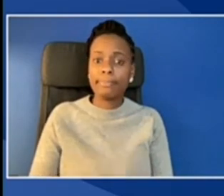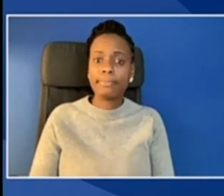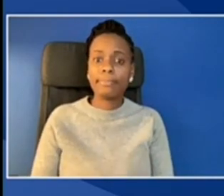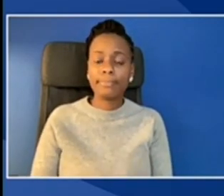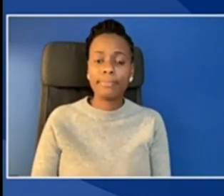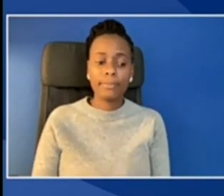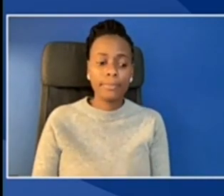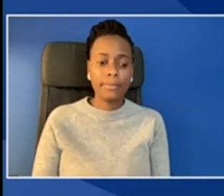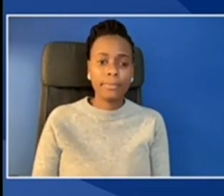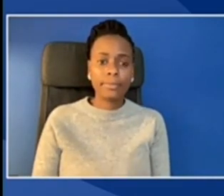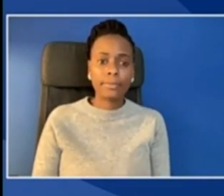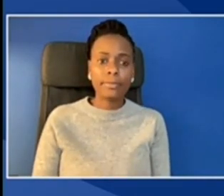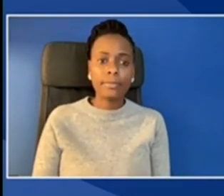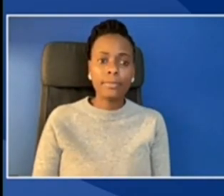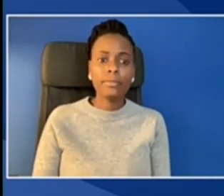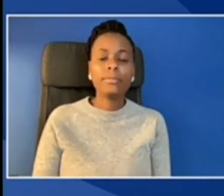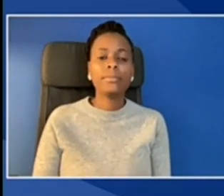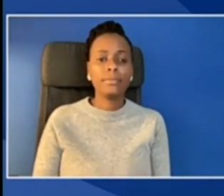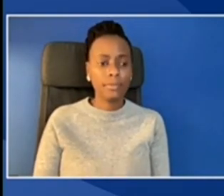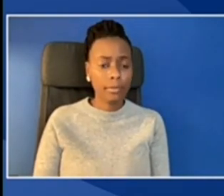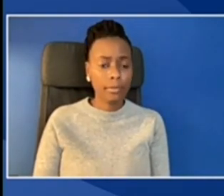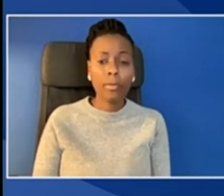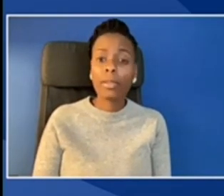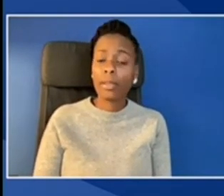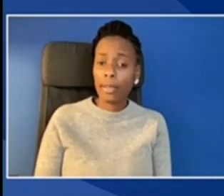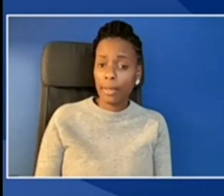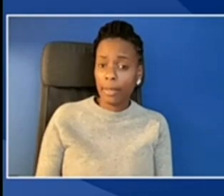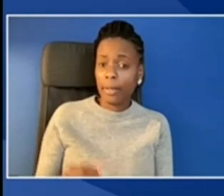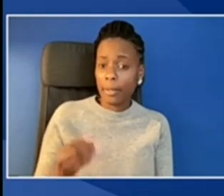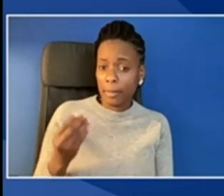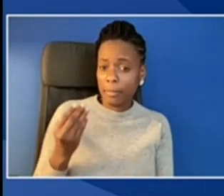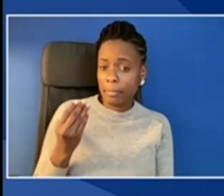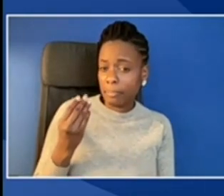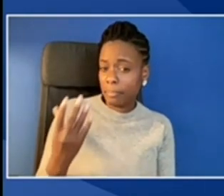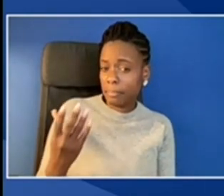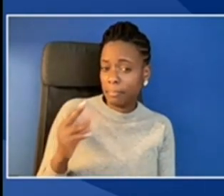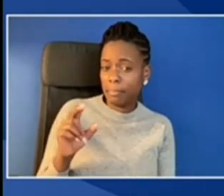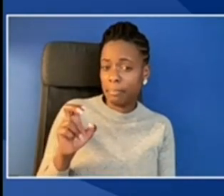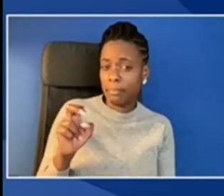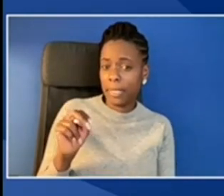Thank you, Ben. Just as an administrative point, Sarah